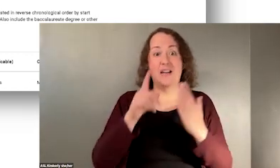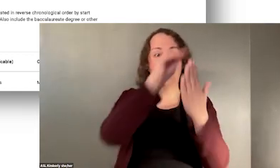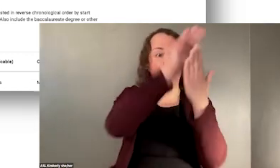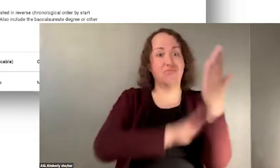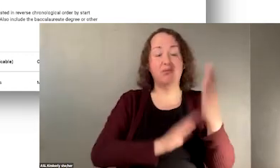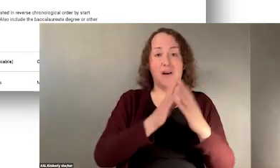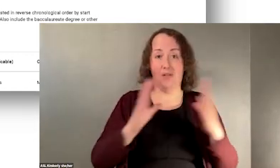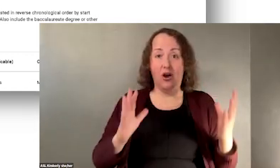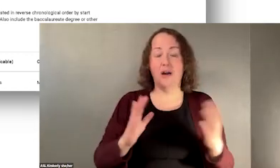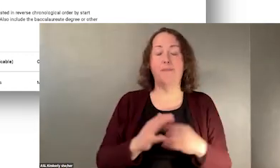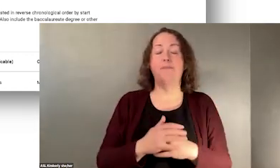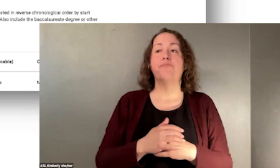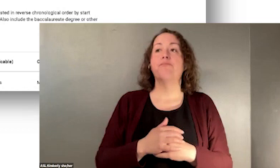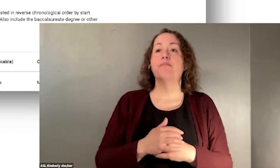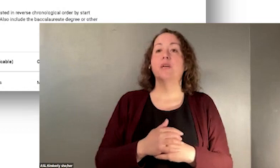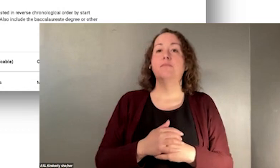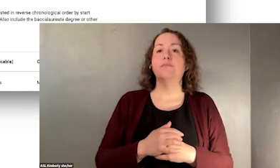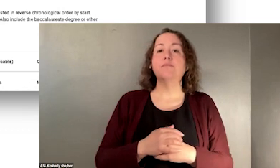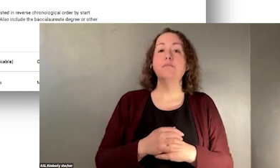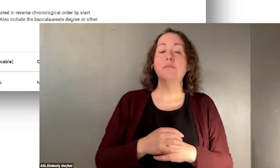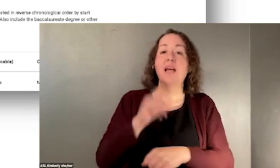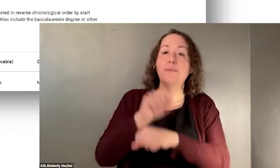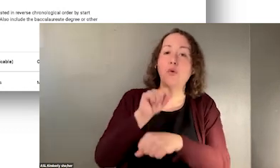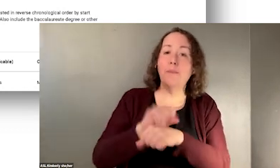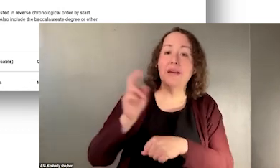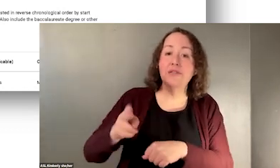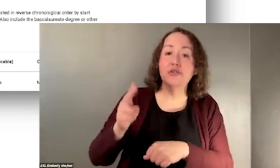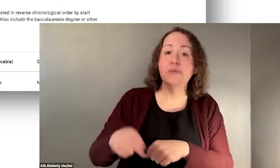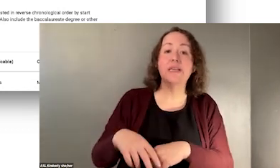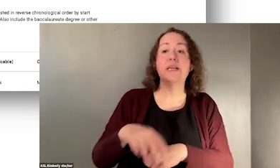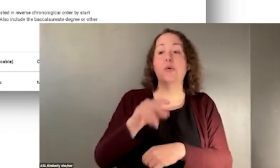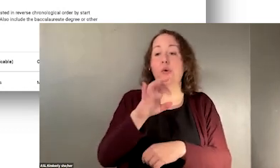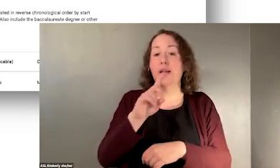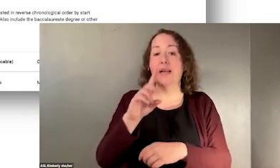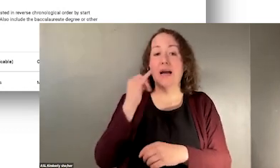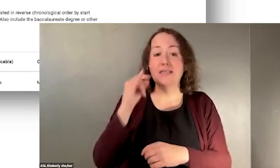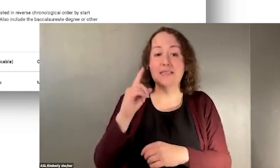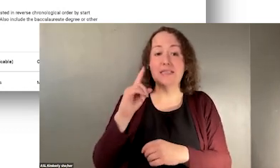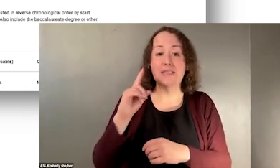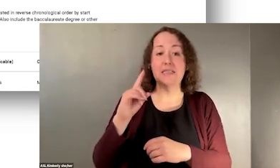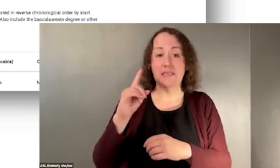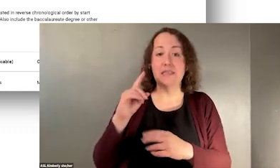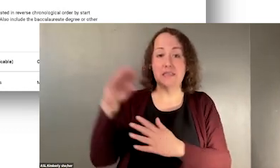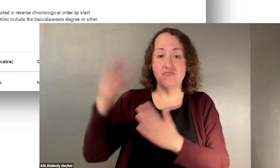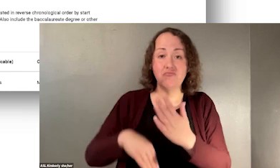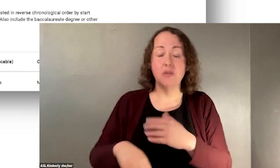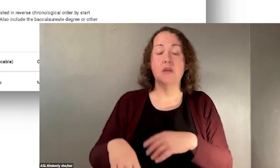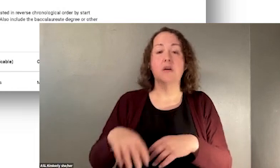Your information on your employment. It puts your ORCID ID in there. Professional preparation is all filled in.